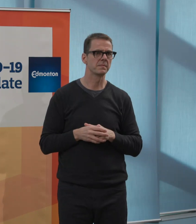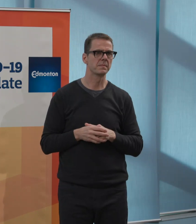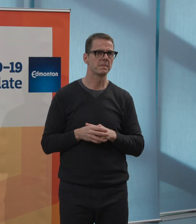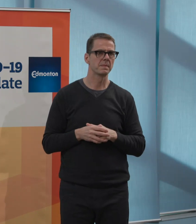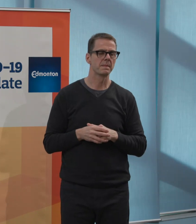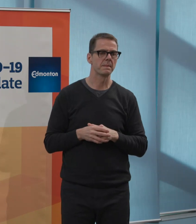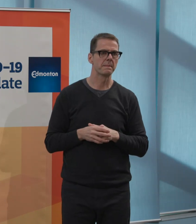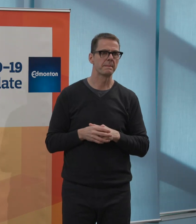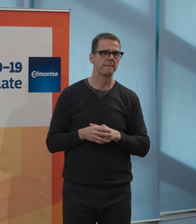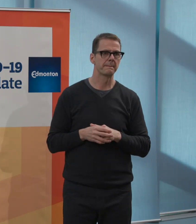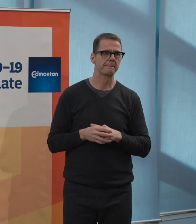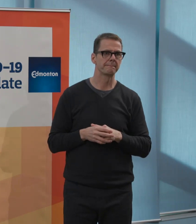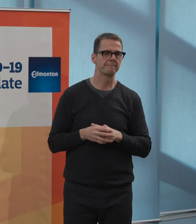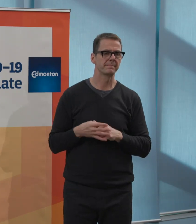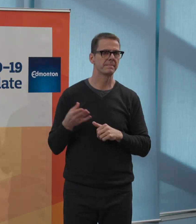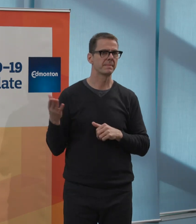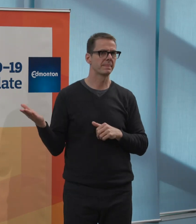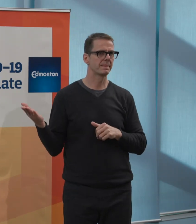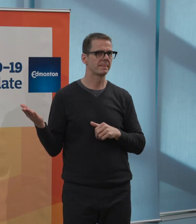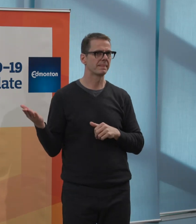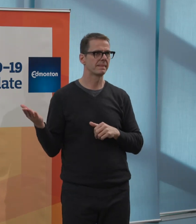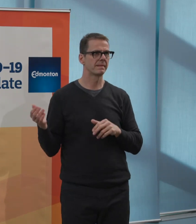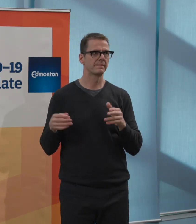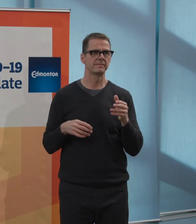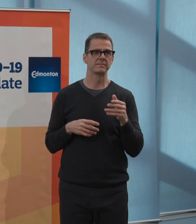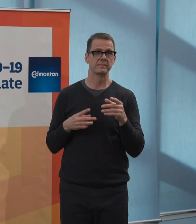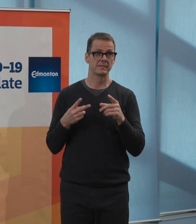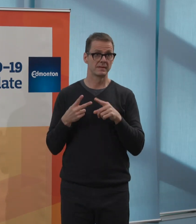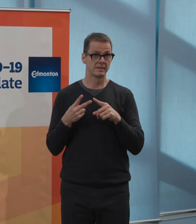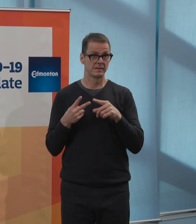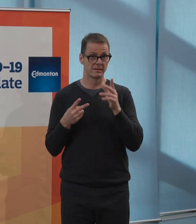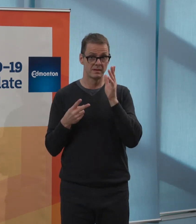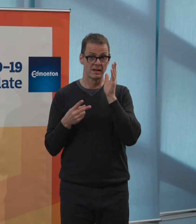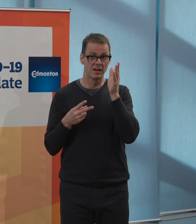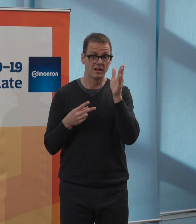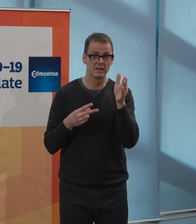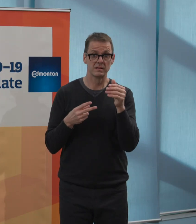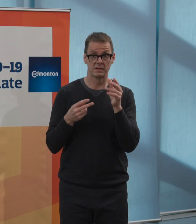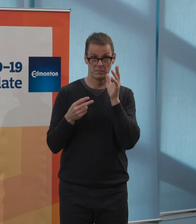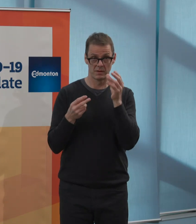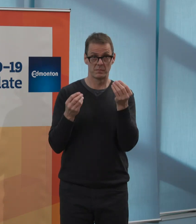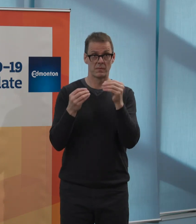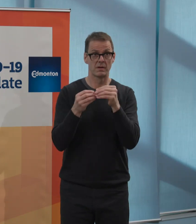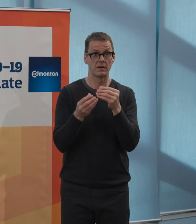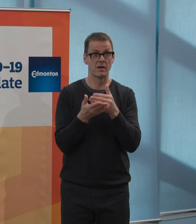is do you do you know what this would save you and are you contemplating